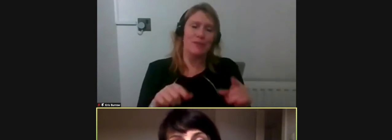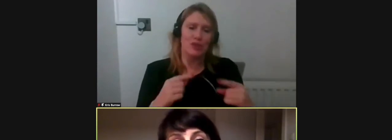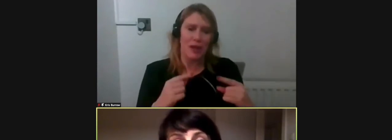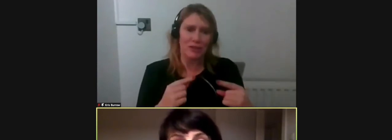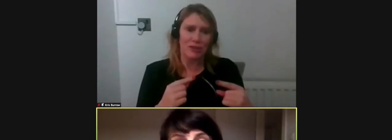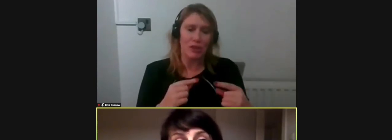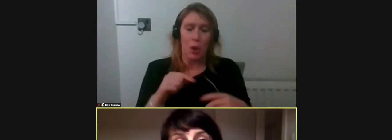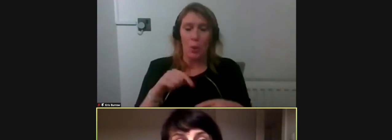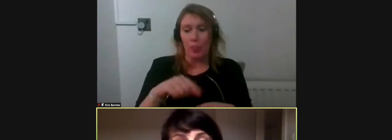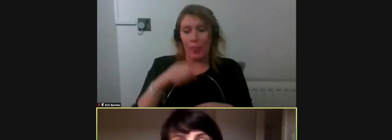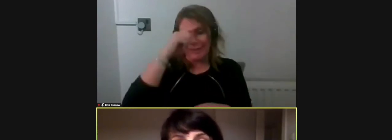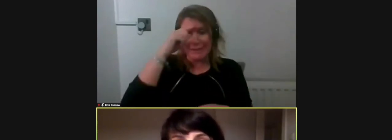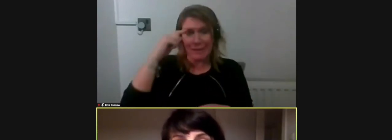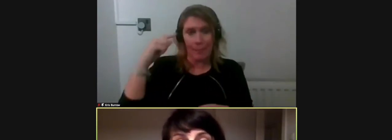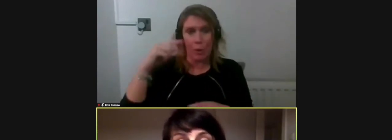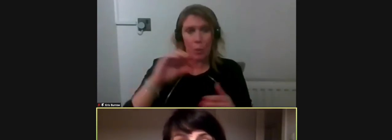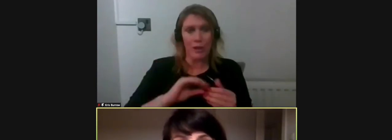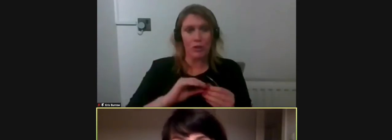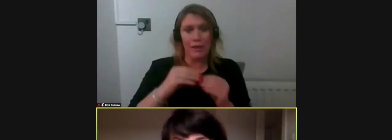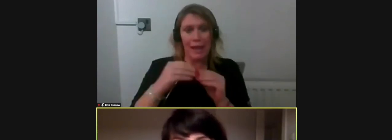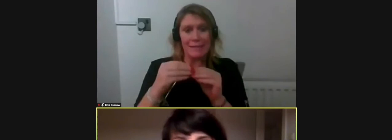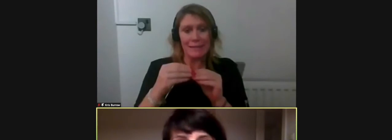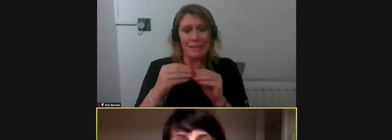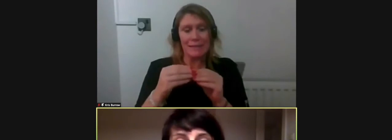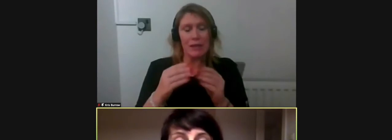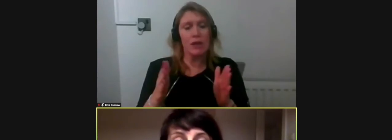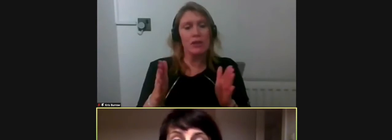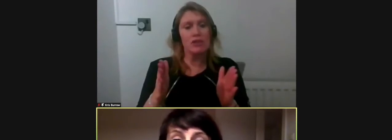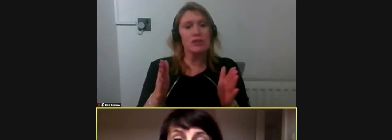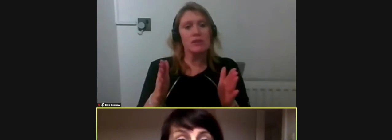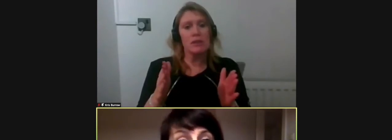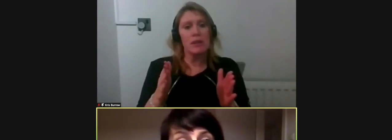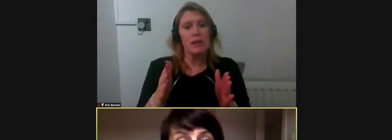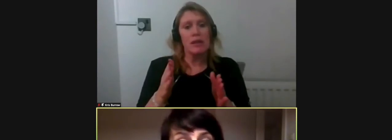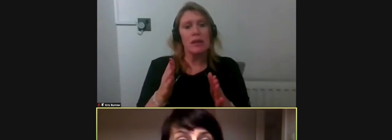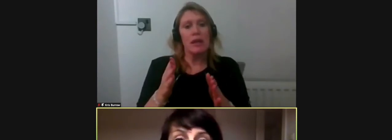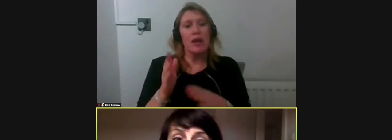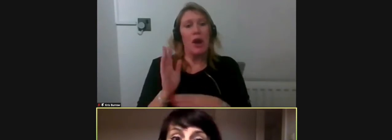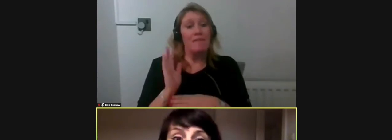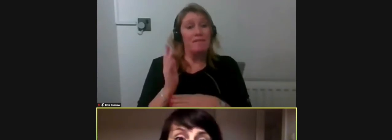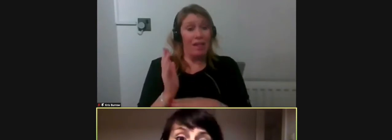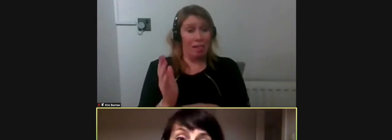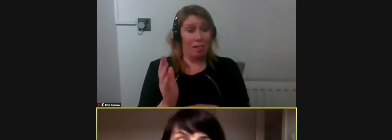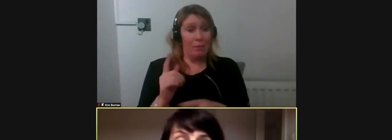create instead a small video, instead of the very end we've got the very, very